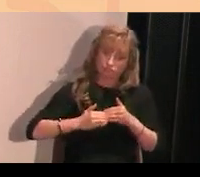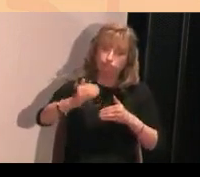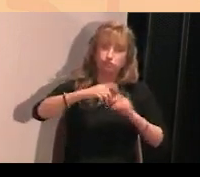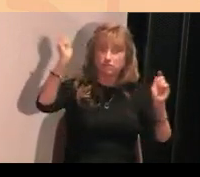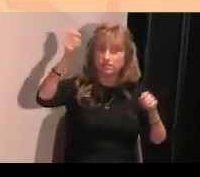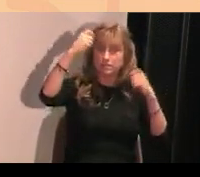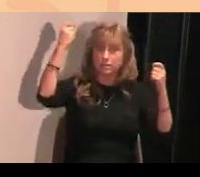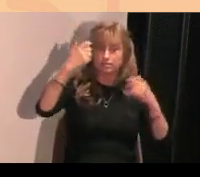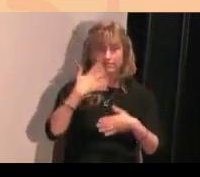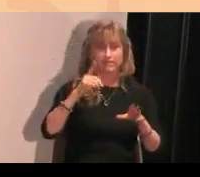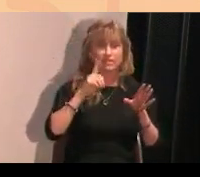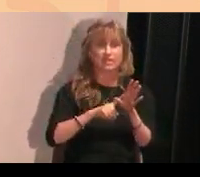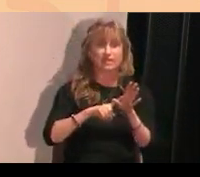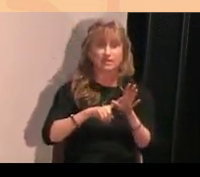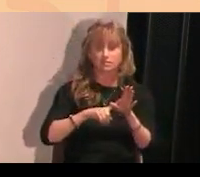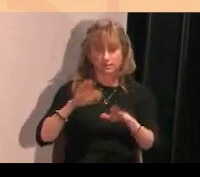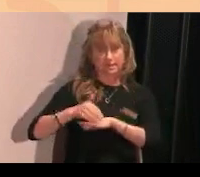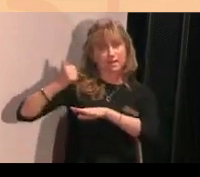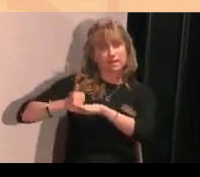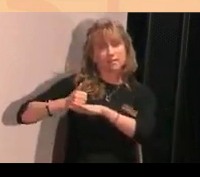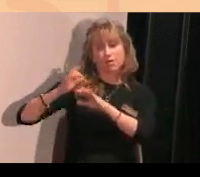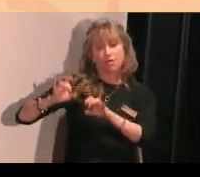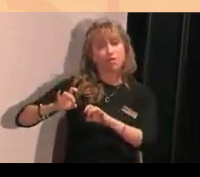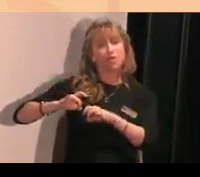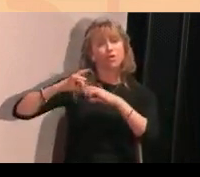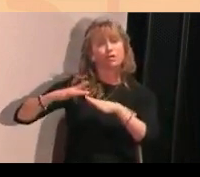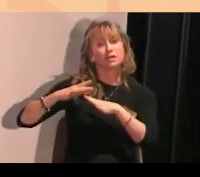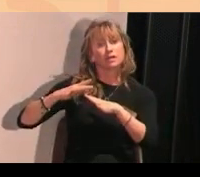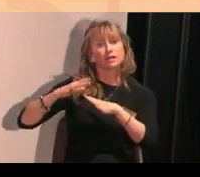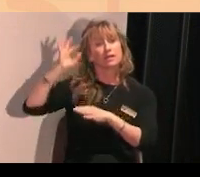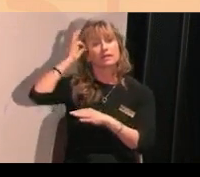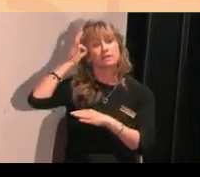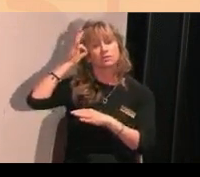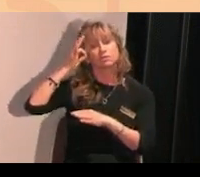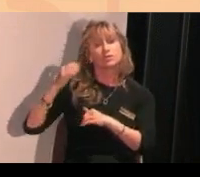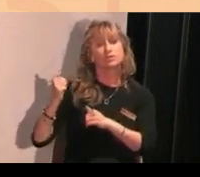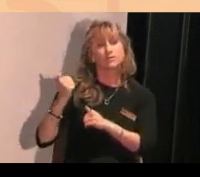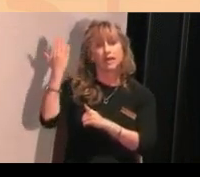of the establishment of the Australia Council's Aboriginal and Torres Strait Islander Arts board